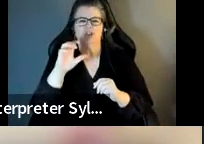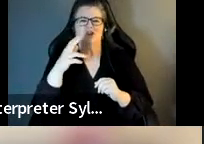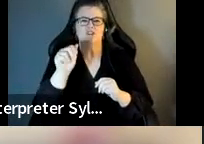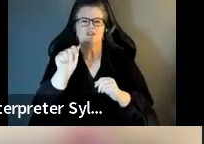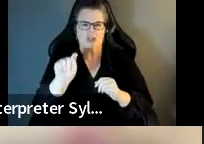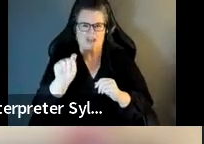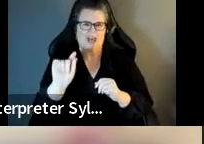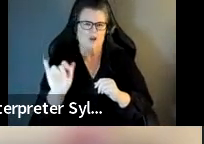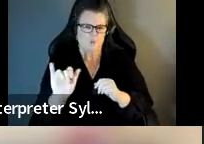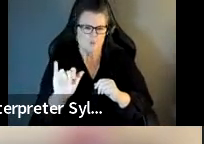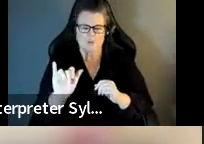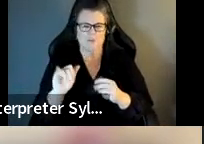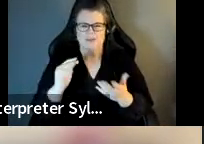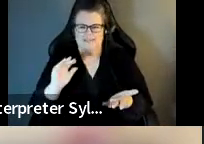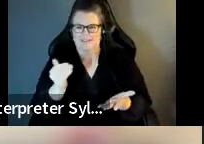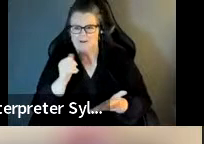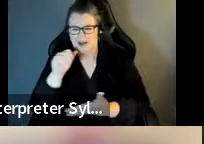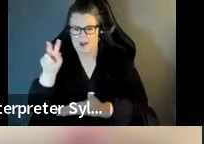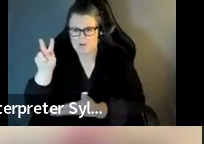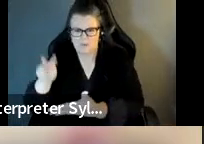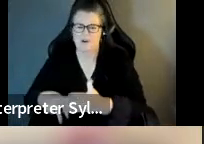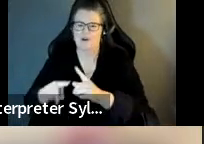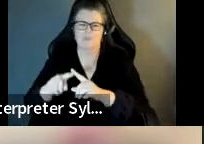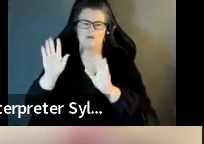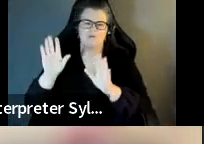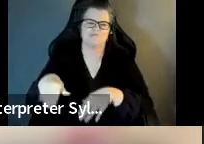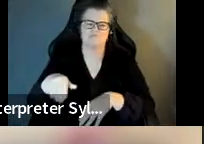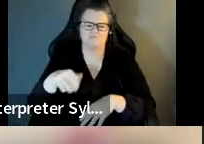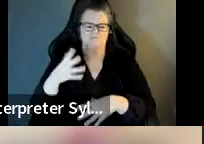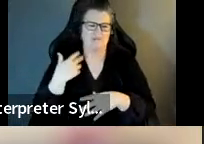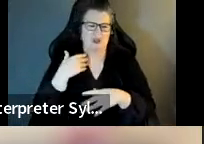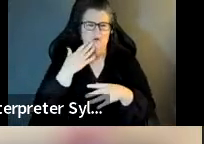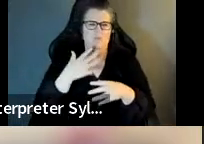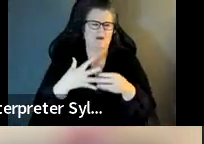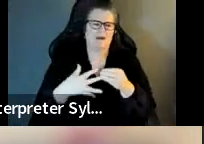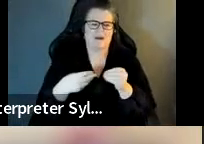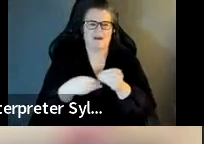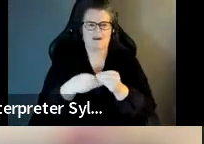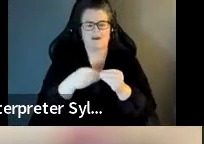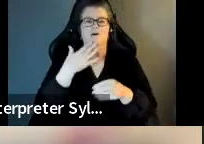but we can worry about that later. I'll go ahead with my comments. Good afternoon. My name is Mike Thomas.